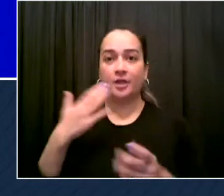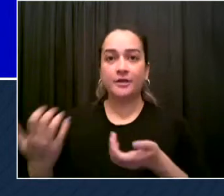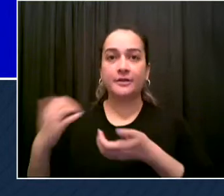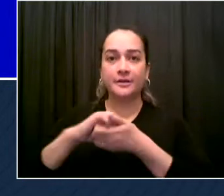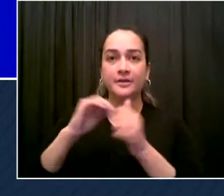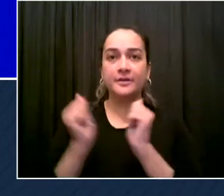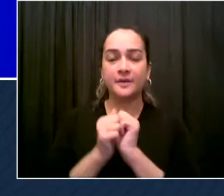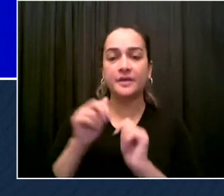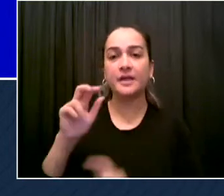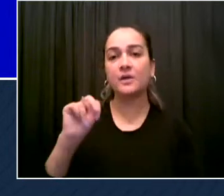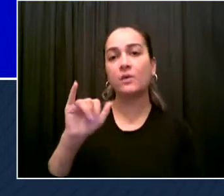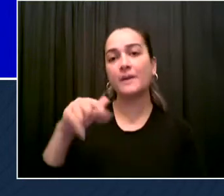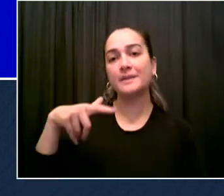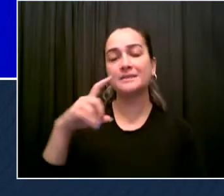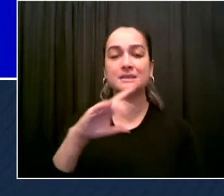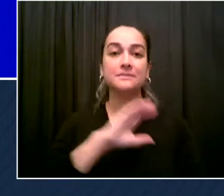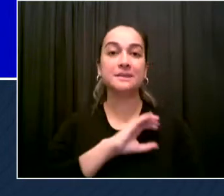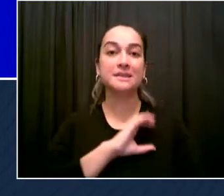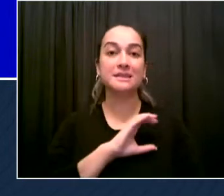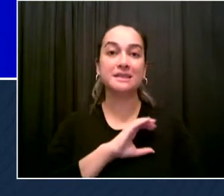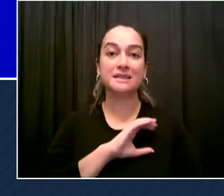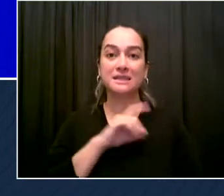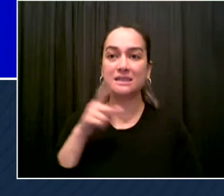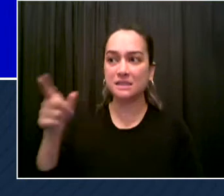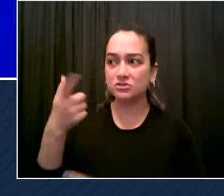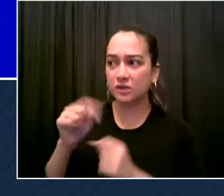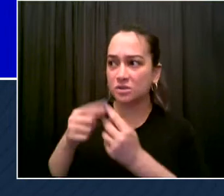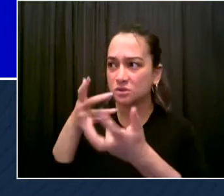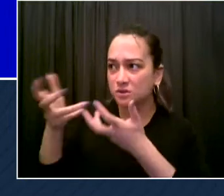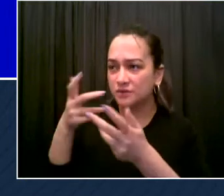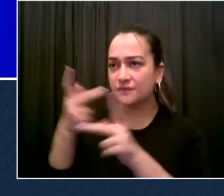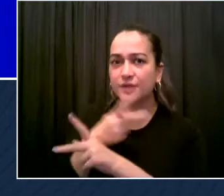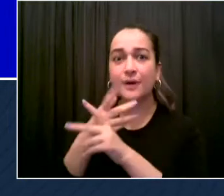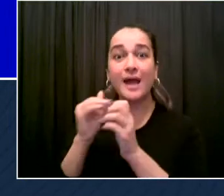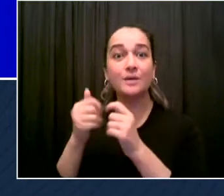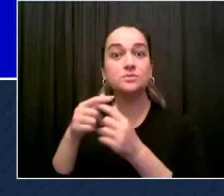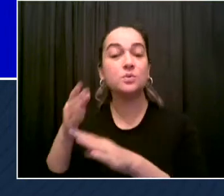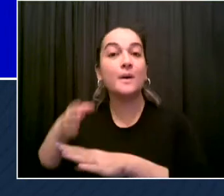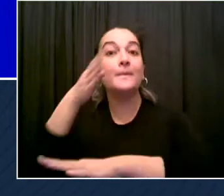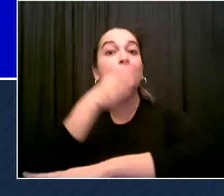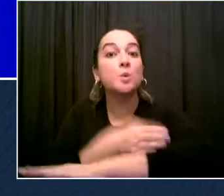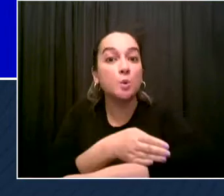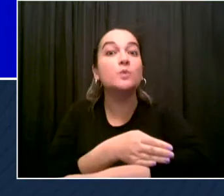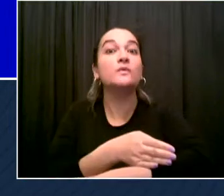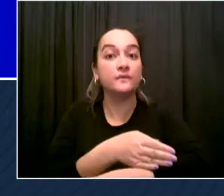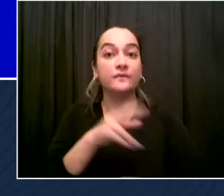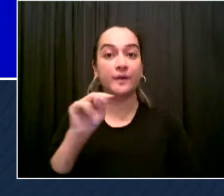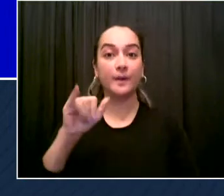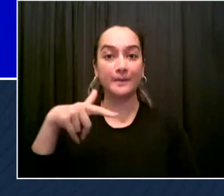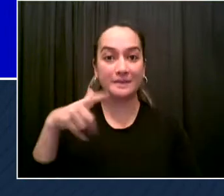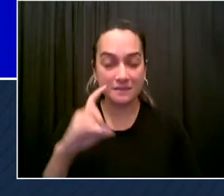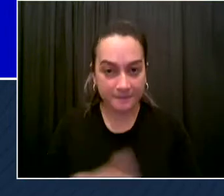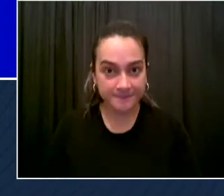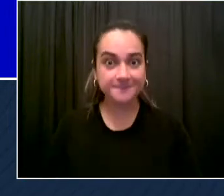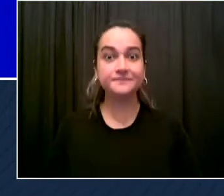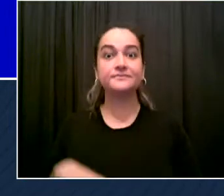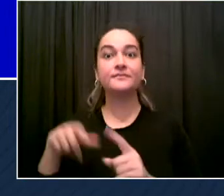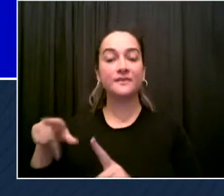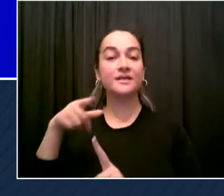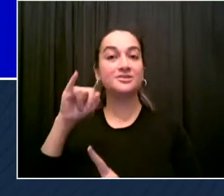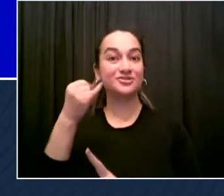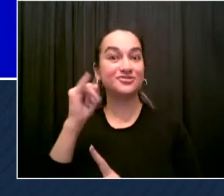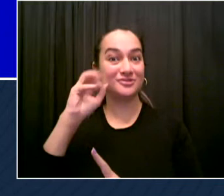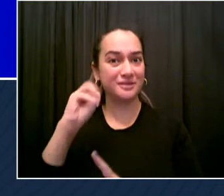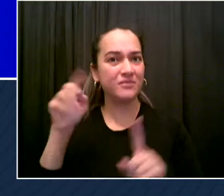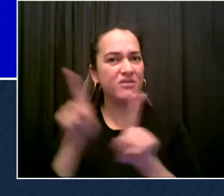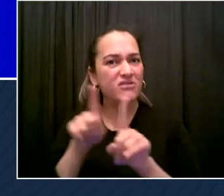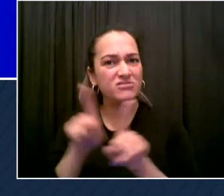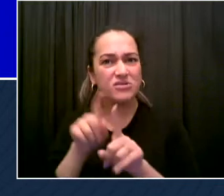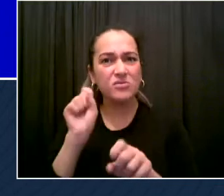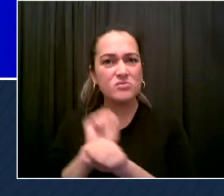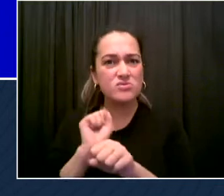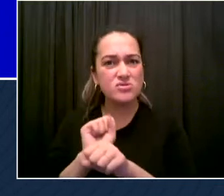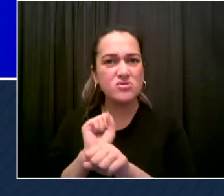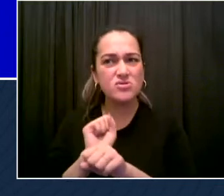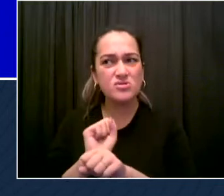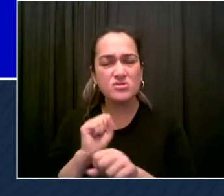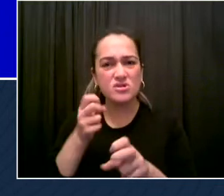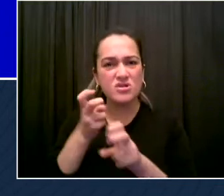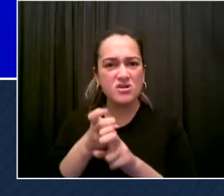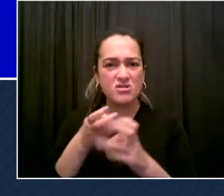REFORM EFFORTS BY